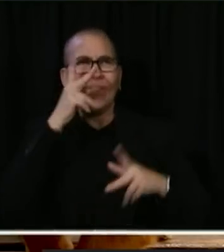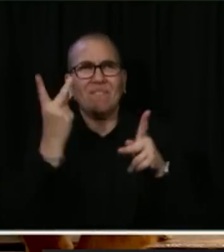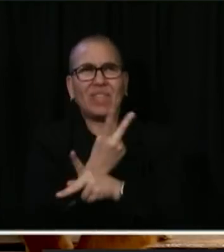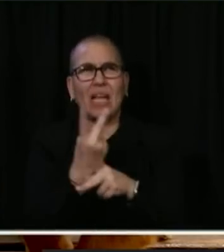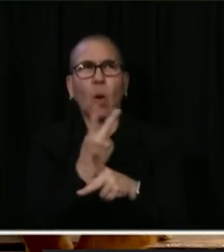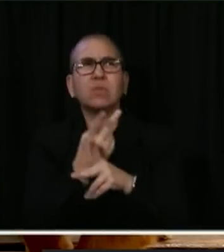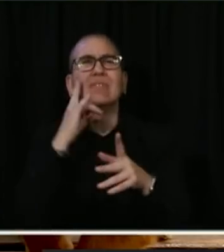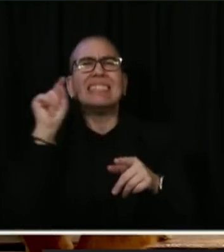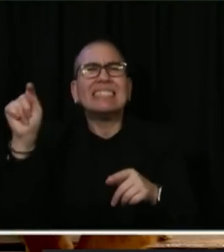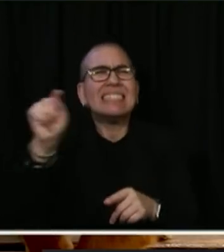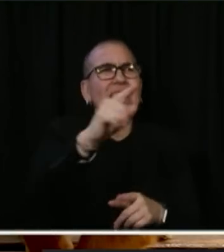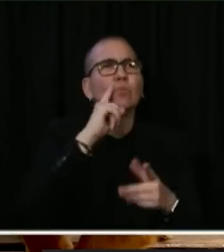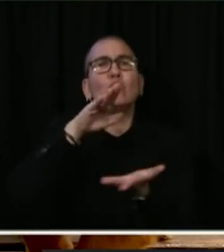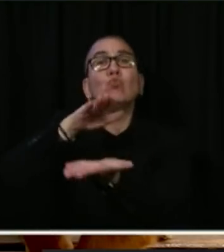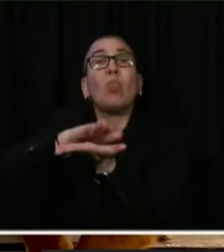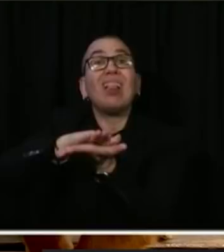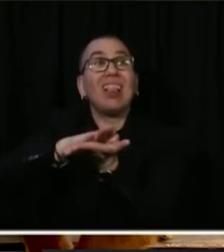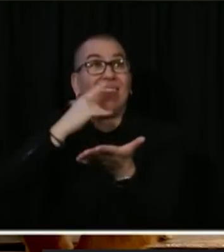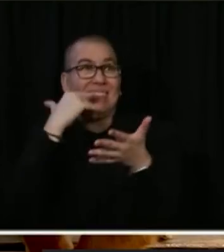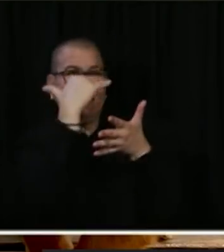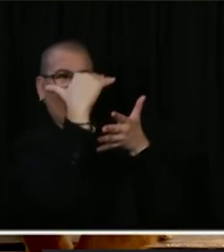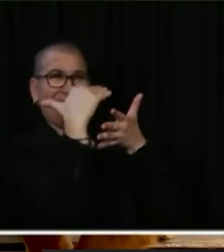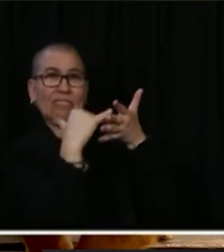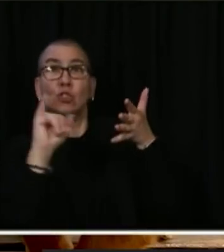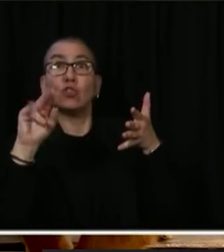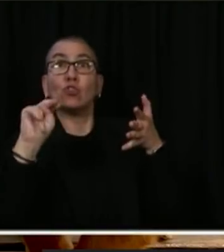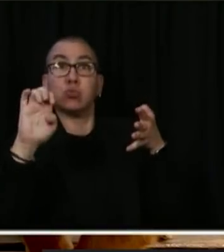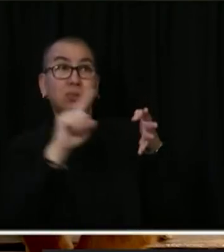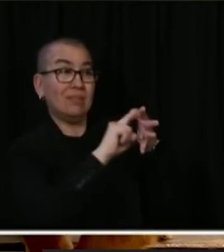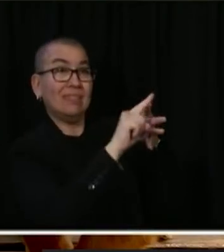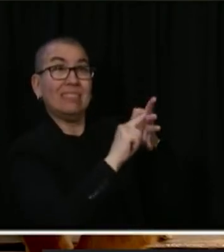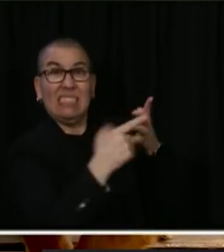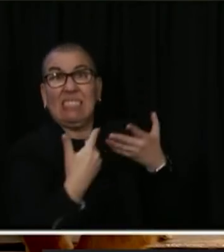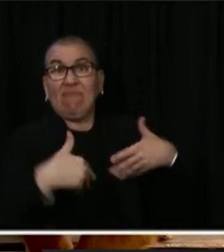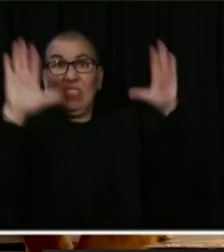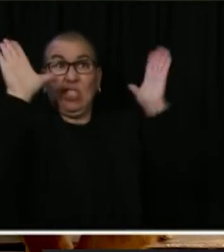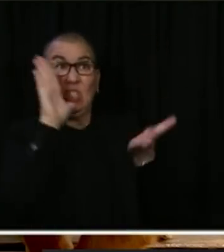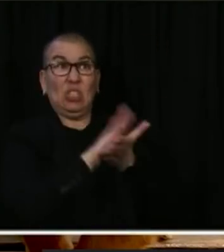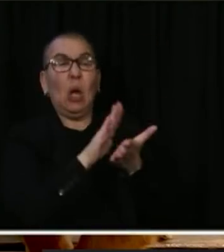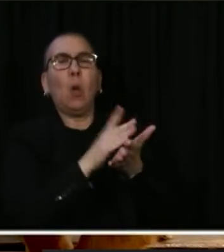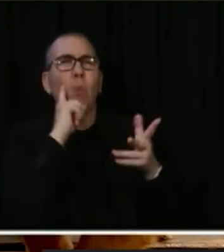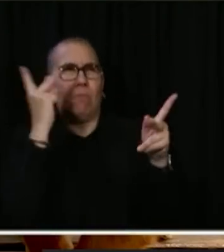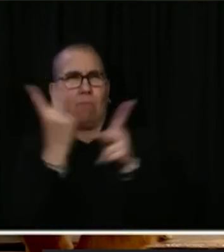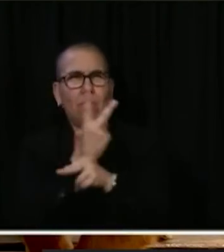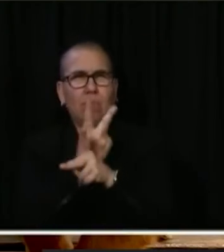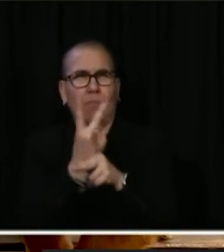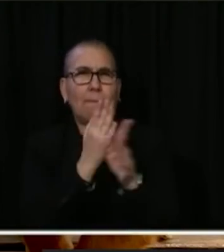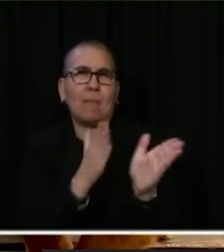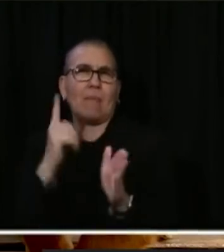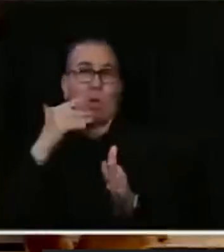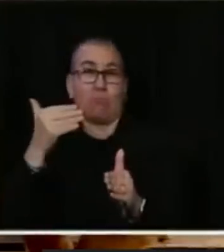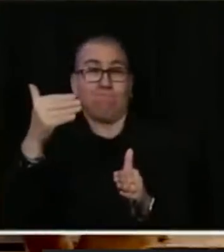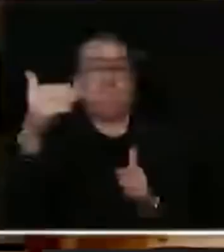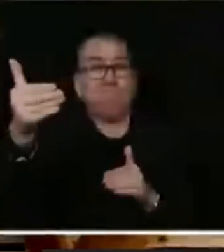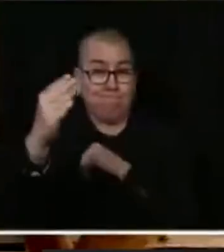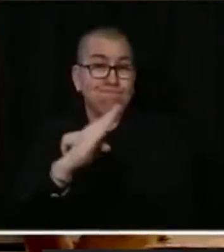WILL CONTINUE WITH WELL OVER